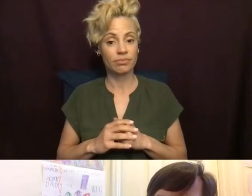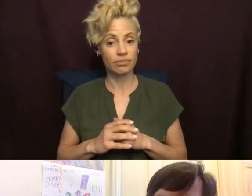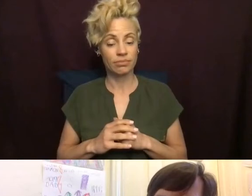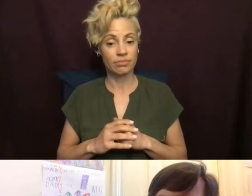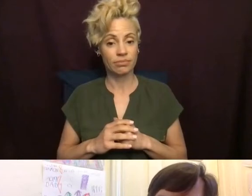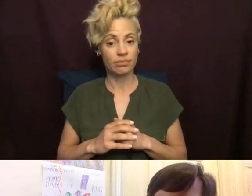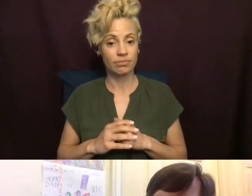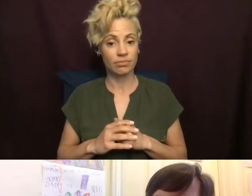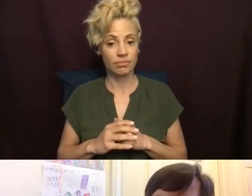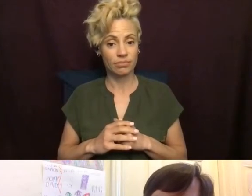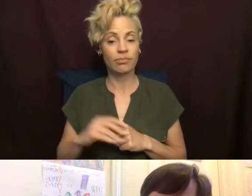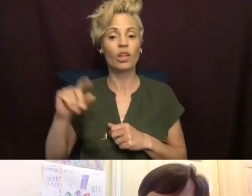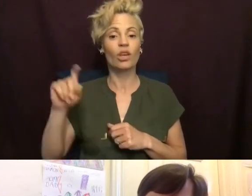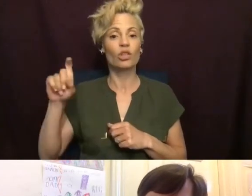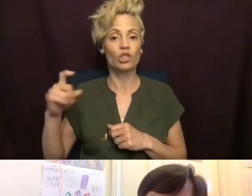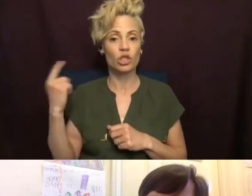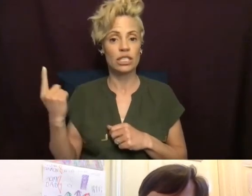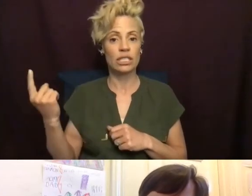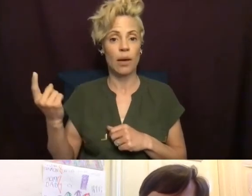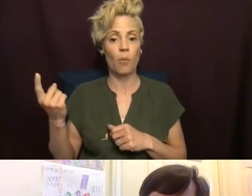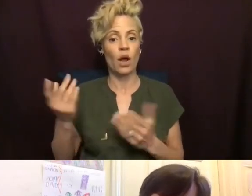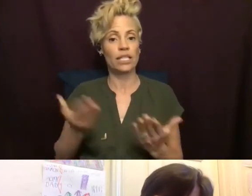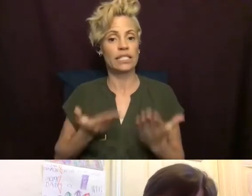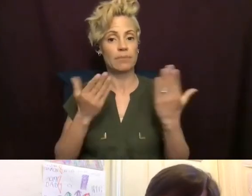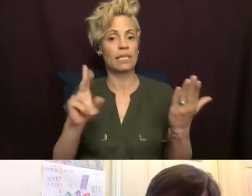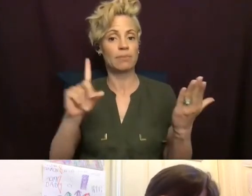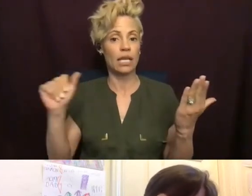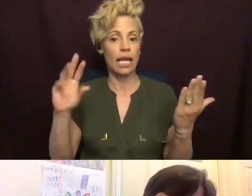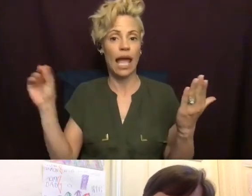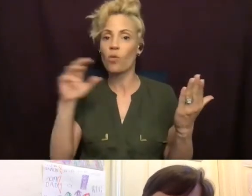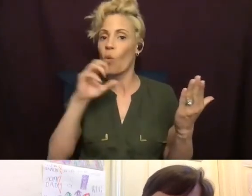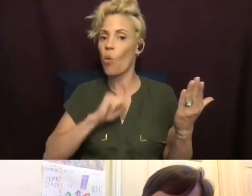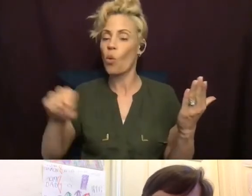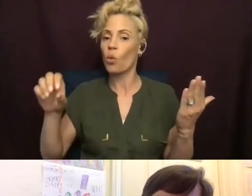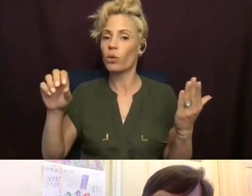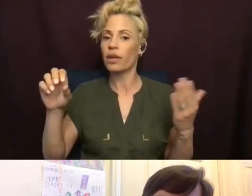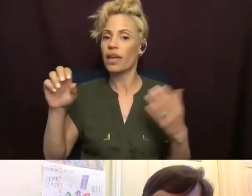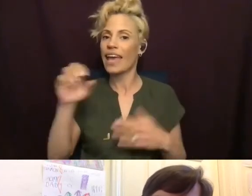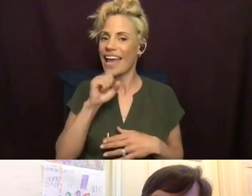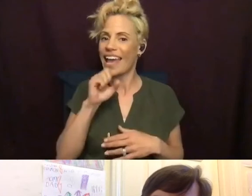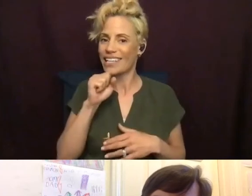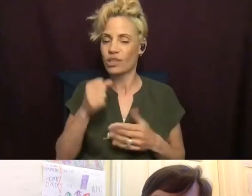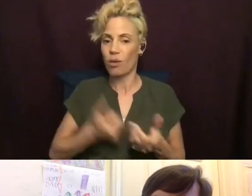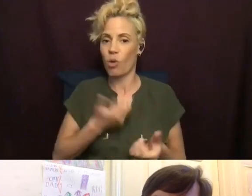and old-age poems to disability publications, which can feel like a ghetto,